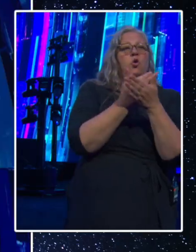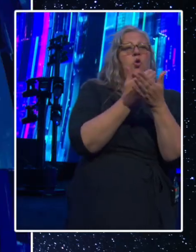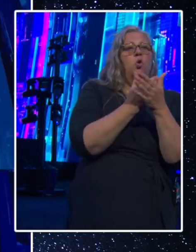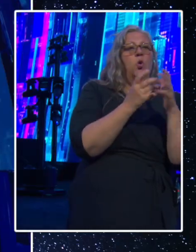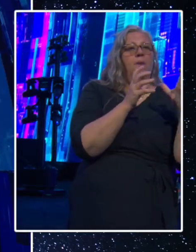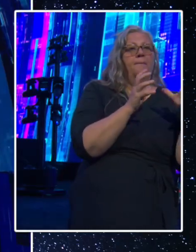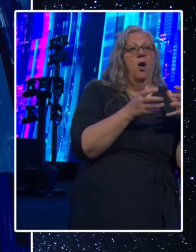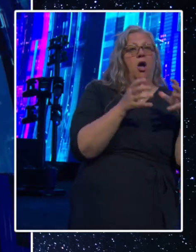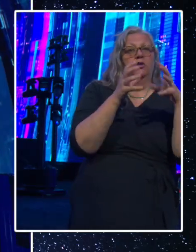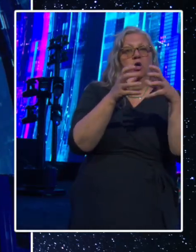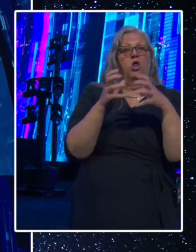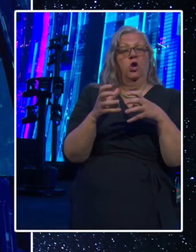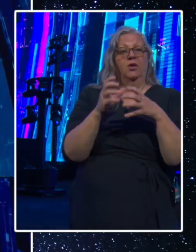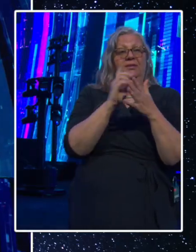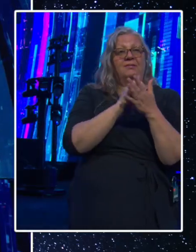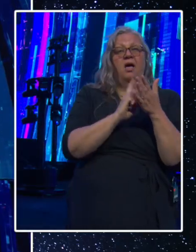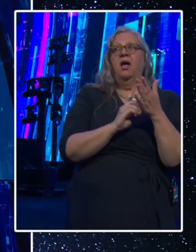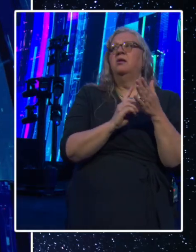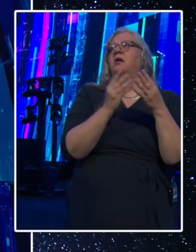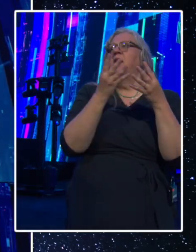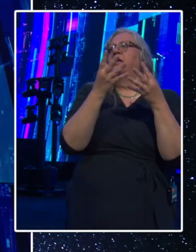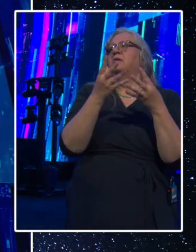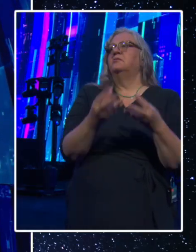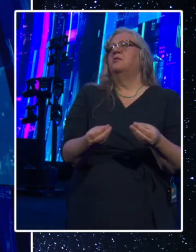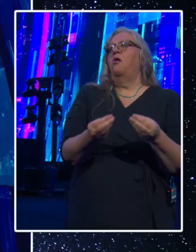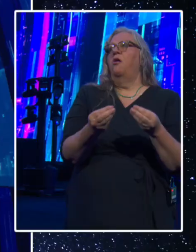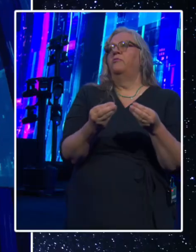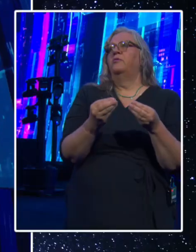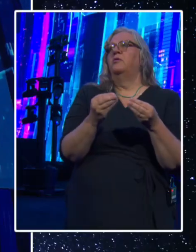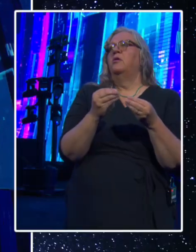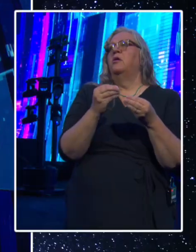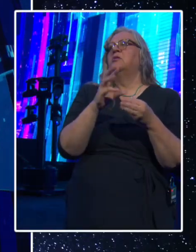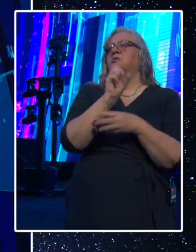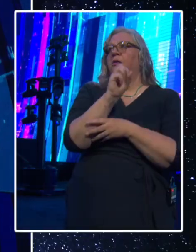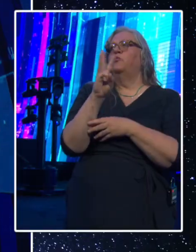With a new modular design and a software-driven federated architecture,